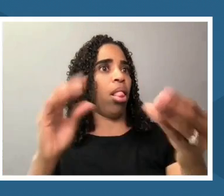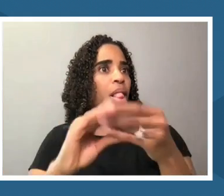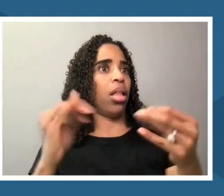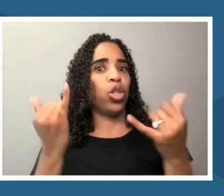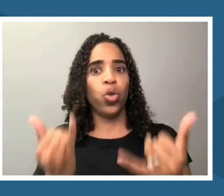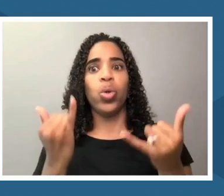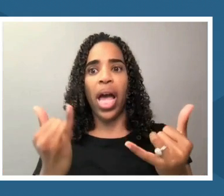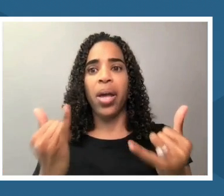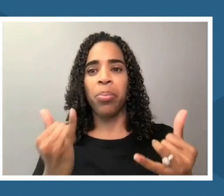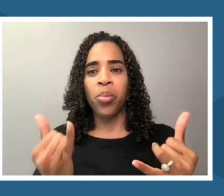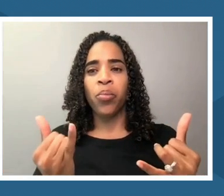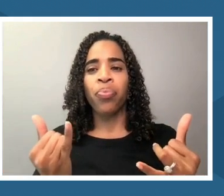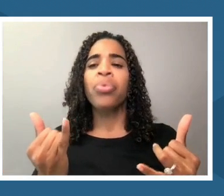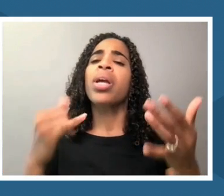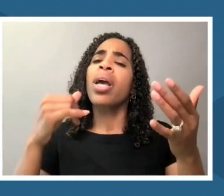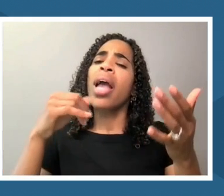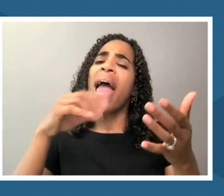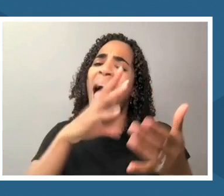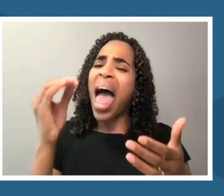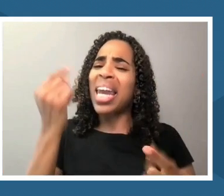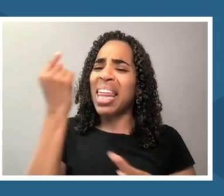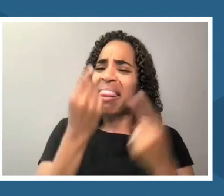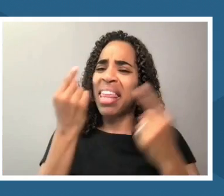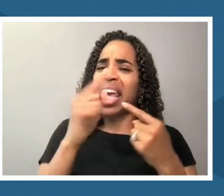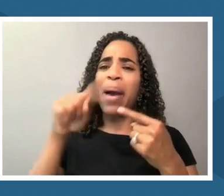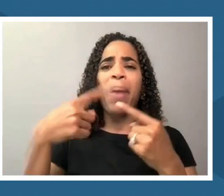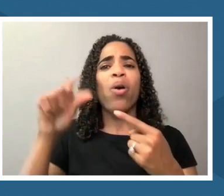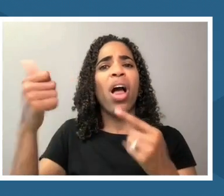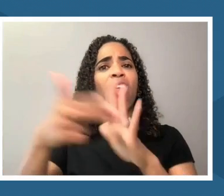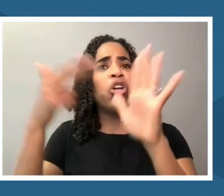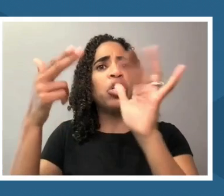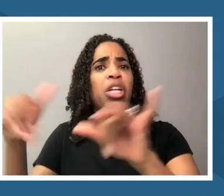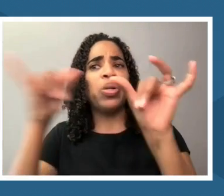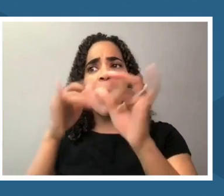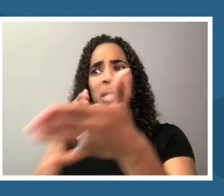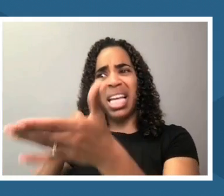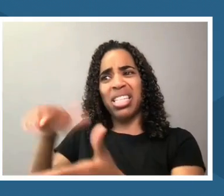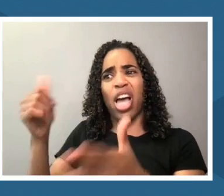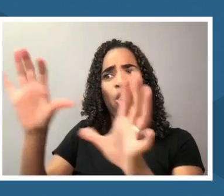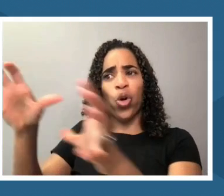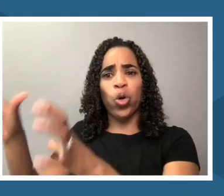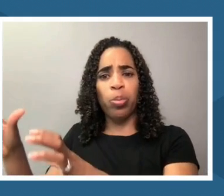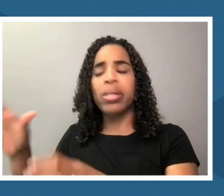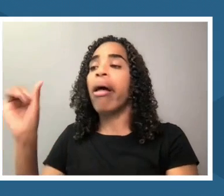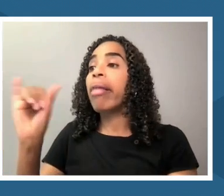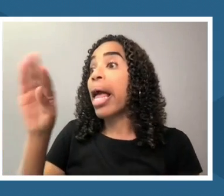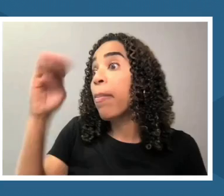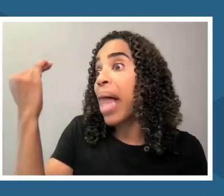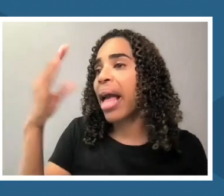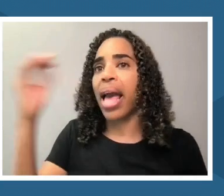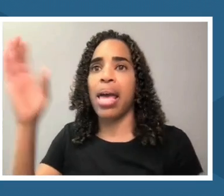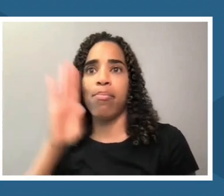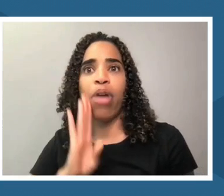neatly with stereotypes that are levied against other racial groups particularly